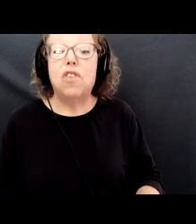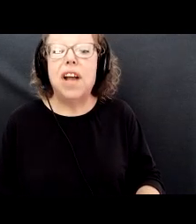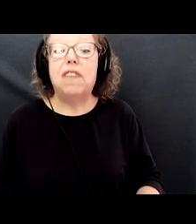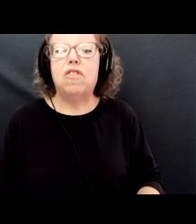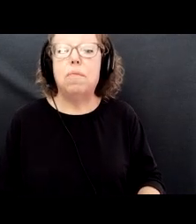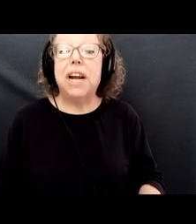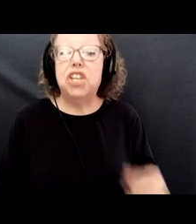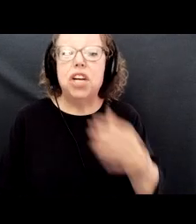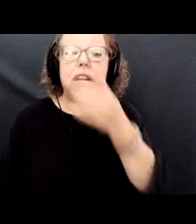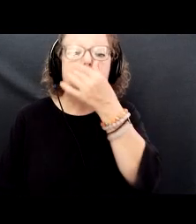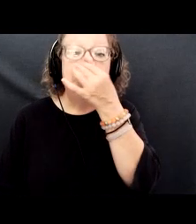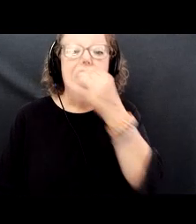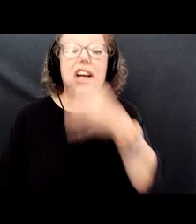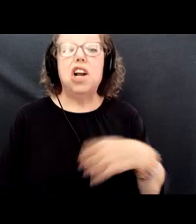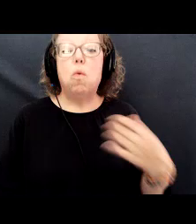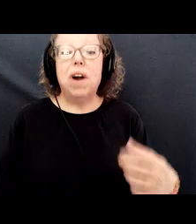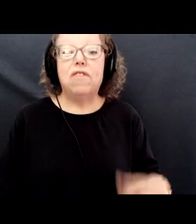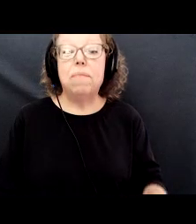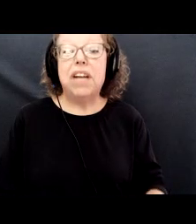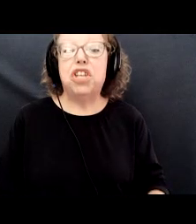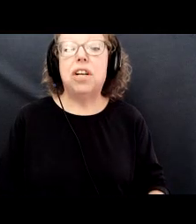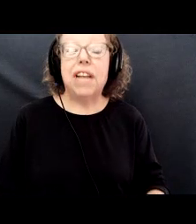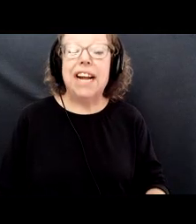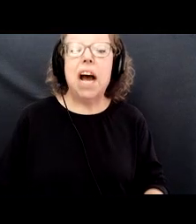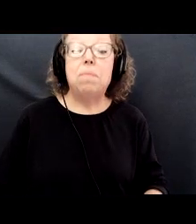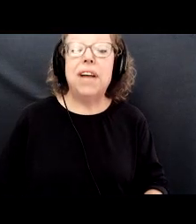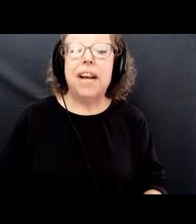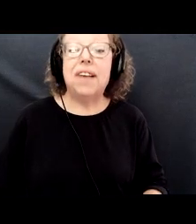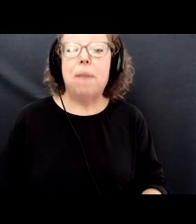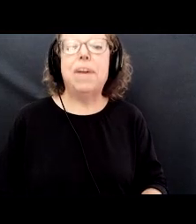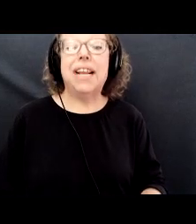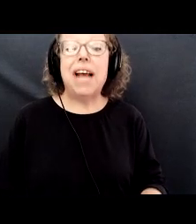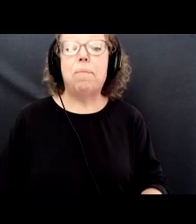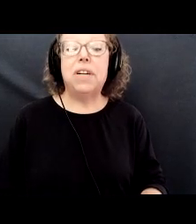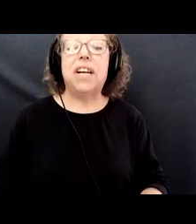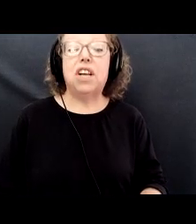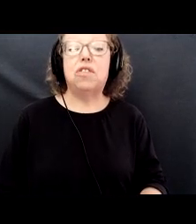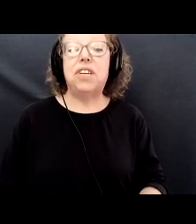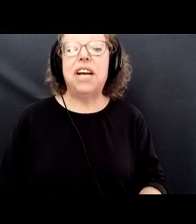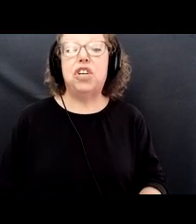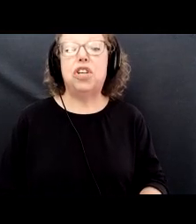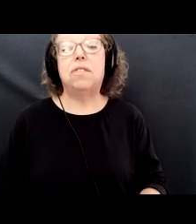for that information, you know, what information any updates happening at that particular station.